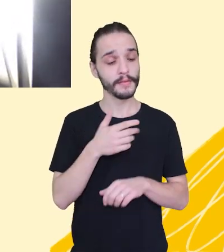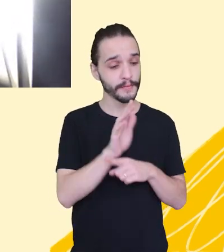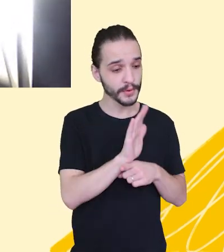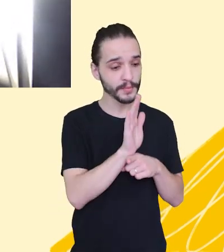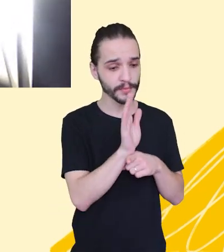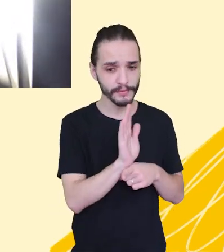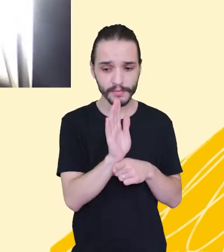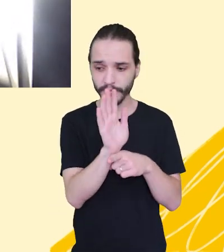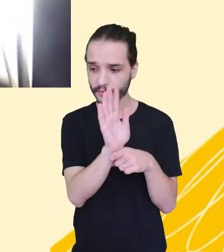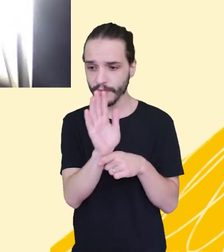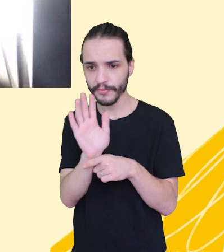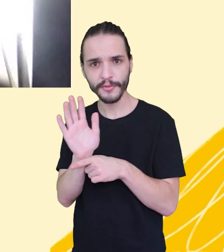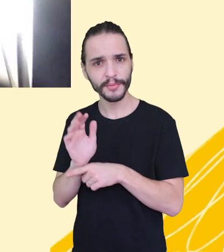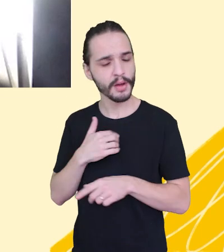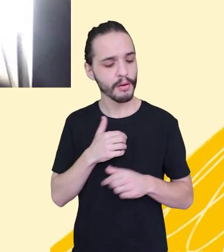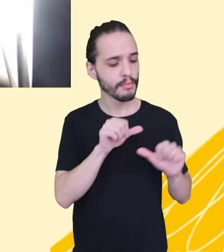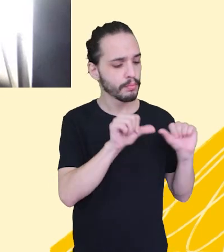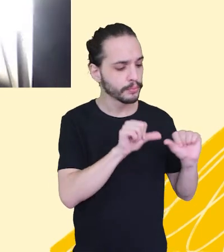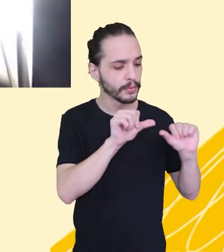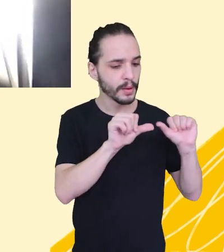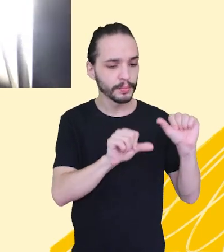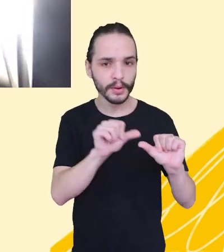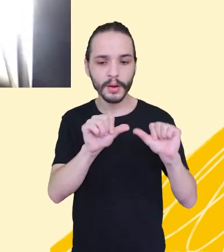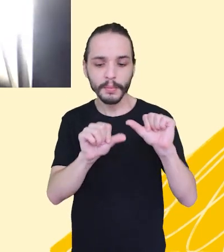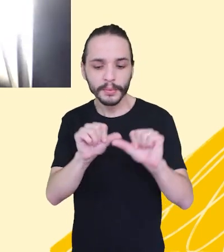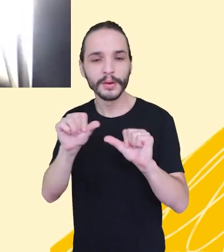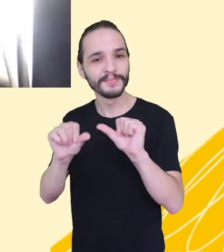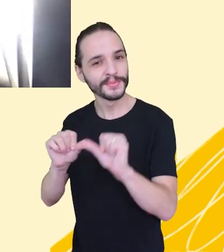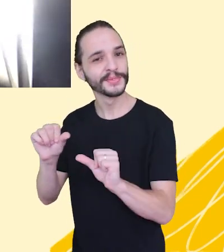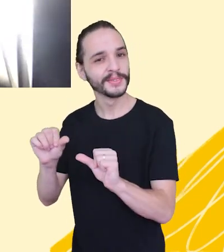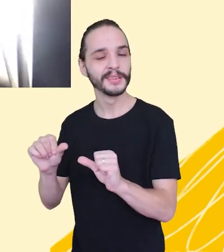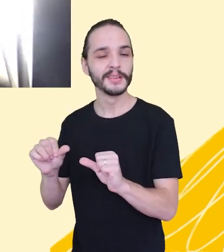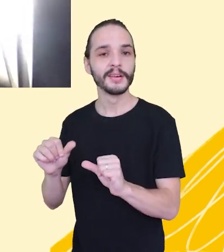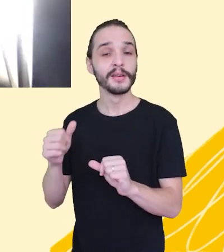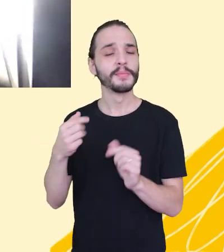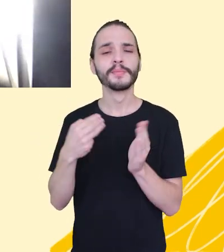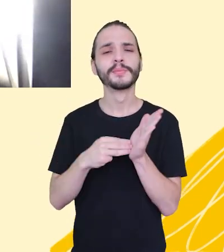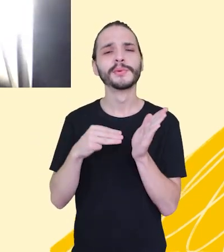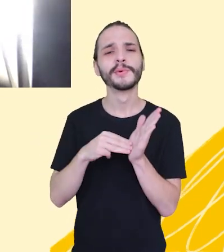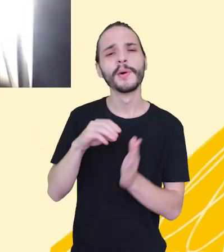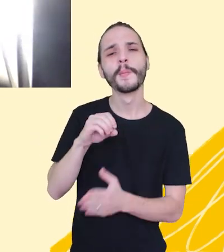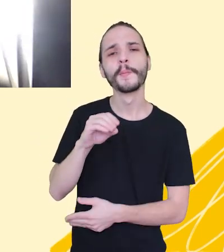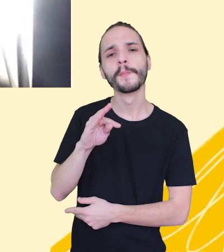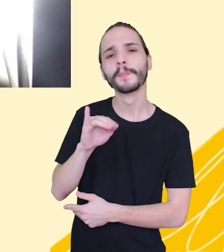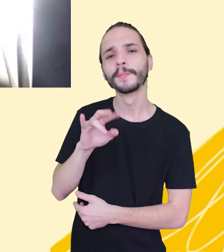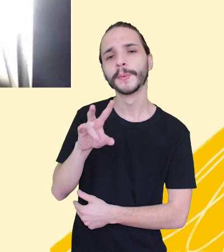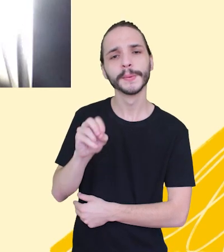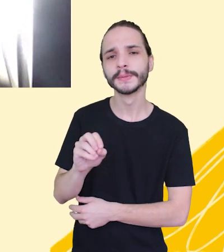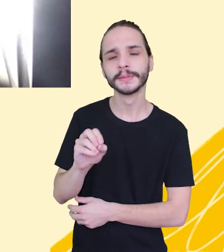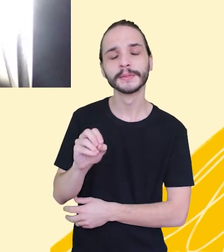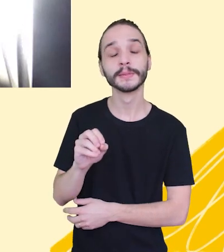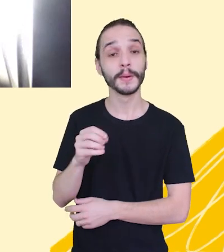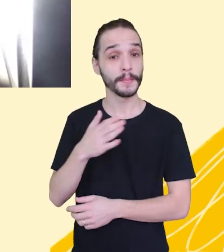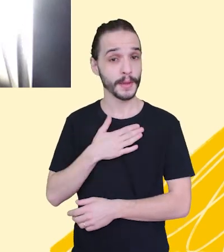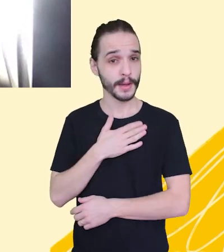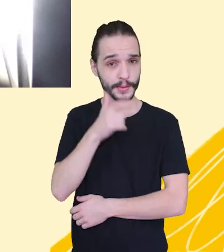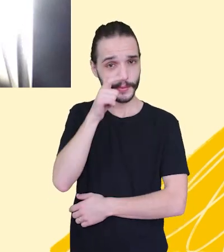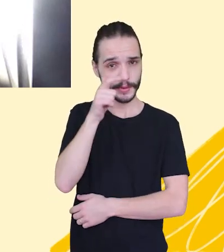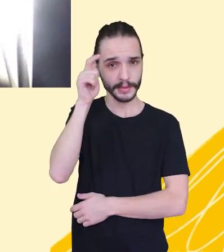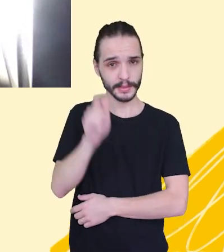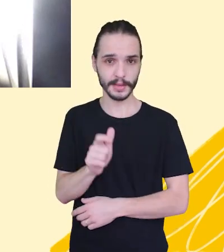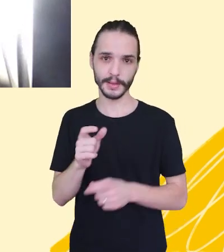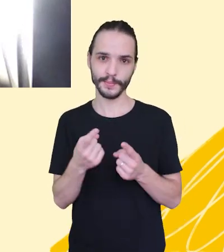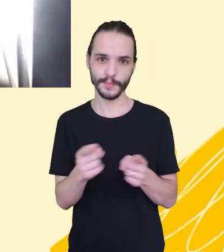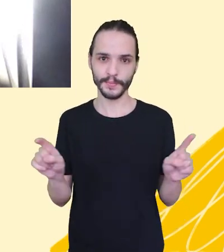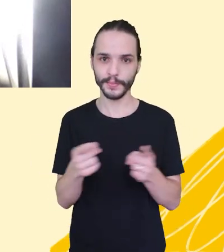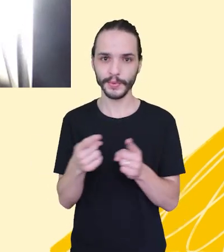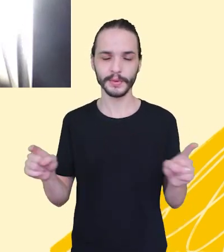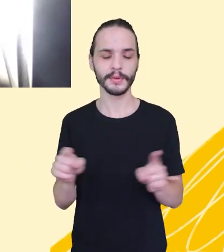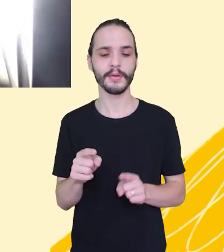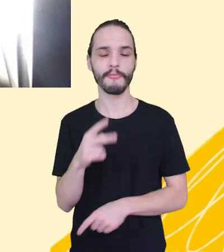And the reason for all this is that my interest in music is really very, very strong.